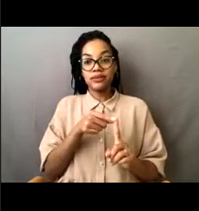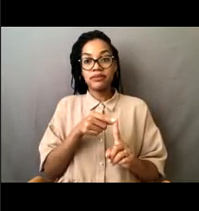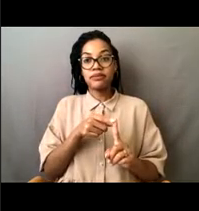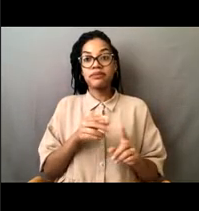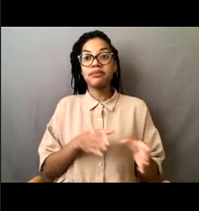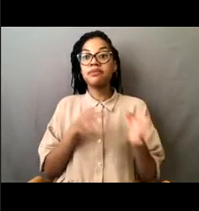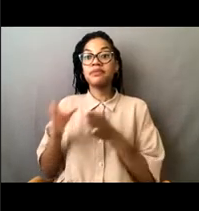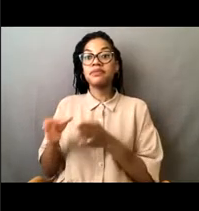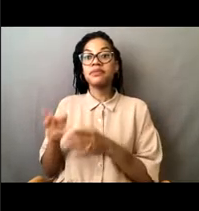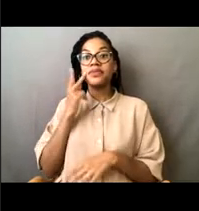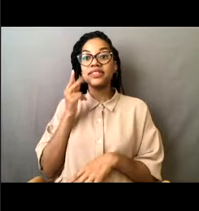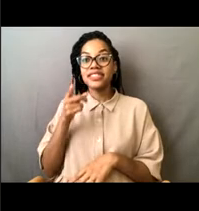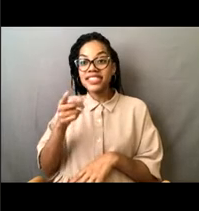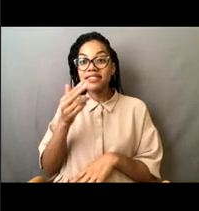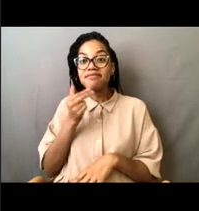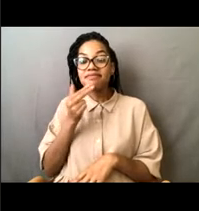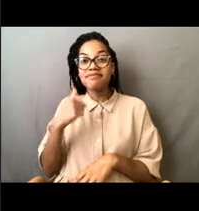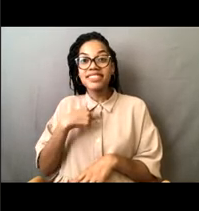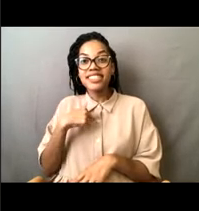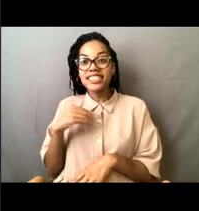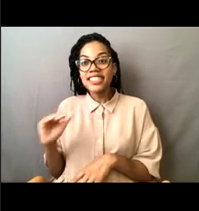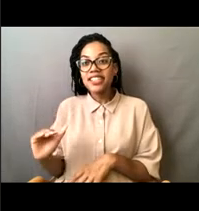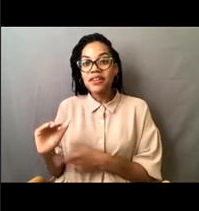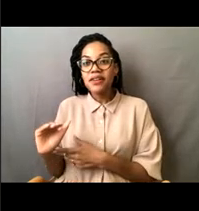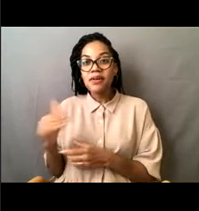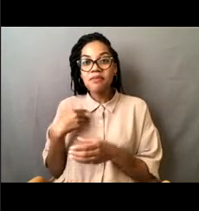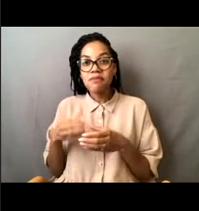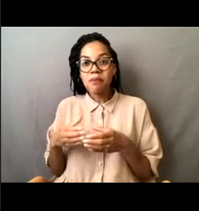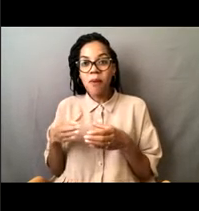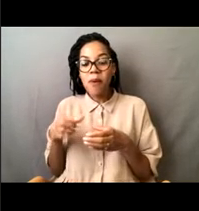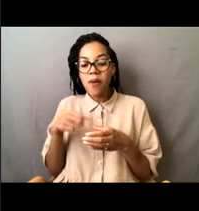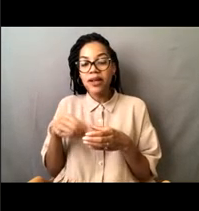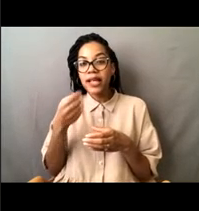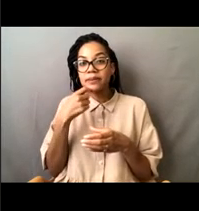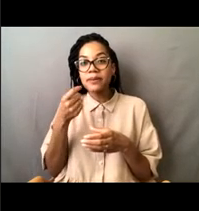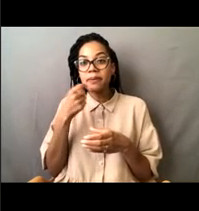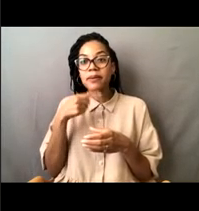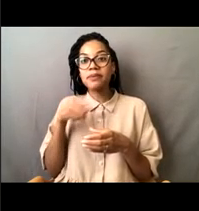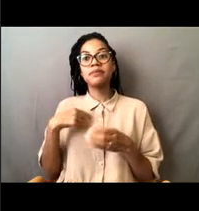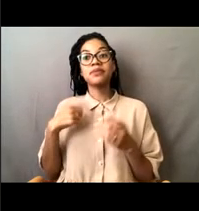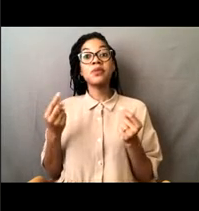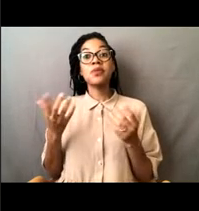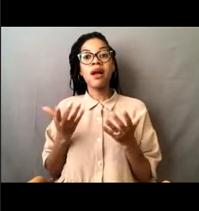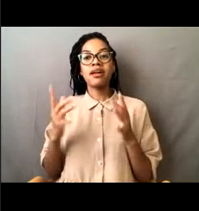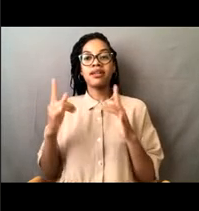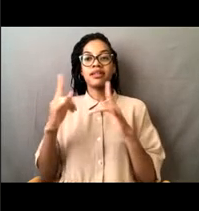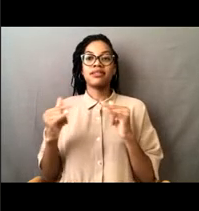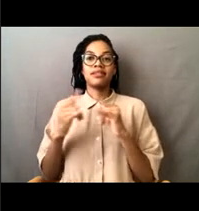with my little bowl of treats. I'm not sure what's in that, but I'm camping. And so I kind of was definitely interested